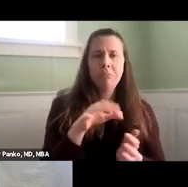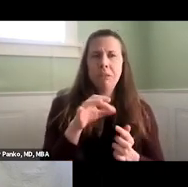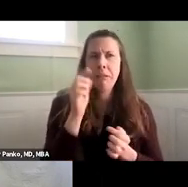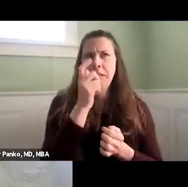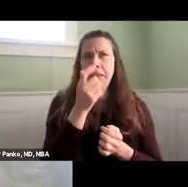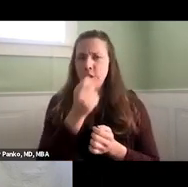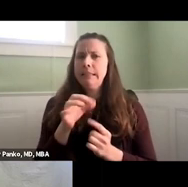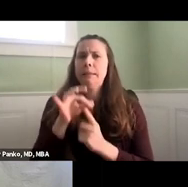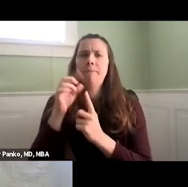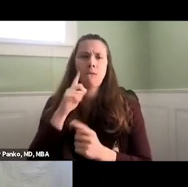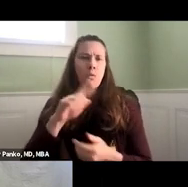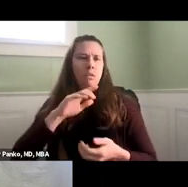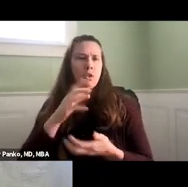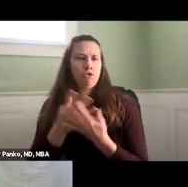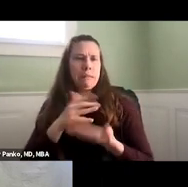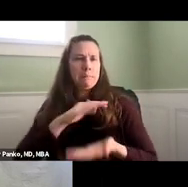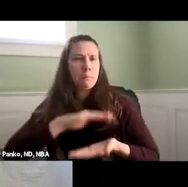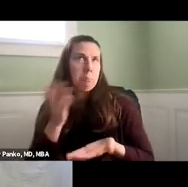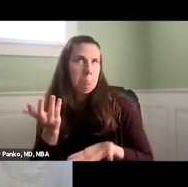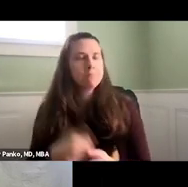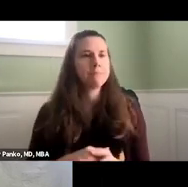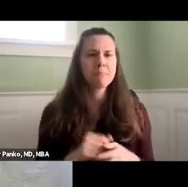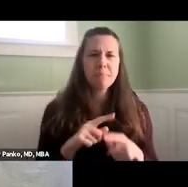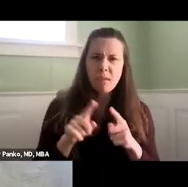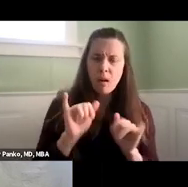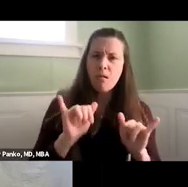seek primary care services instead.